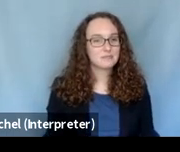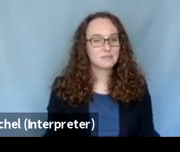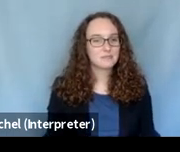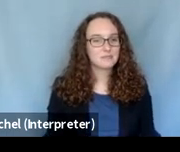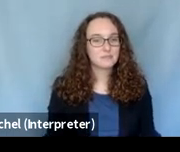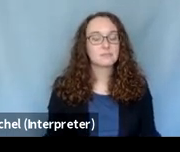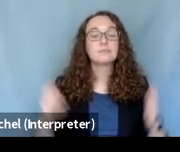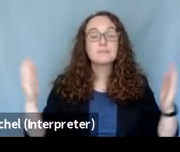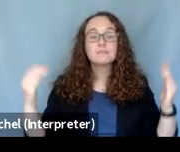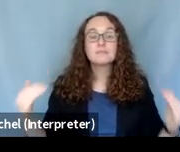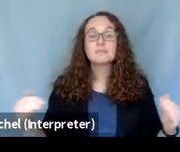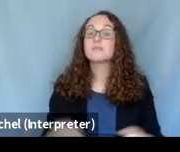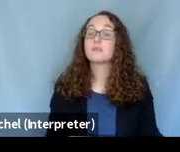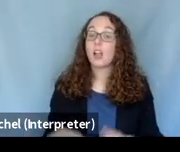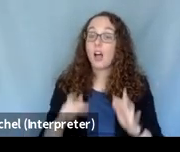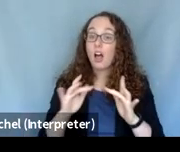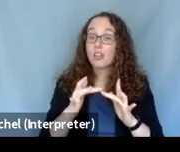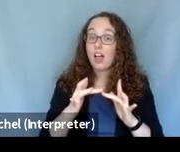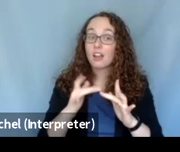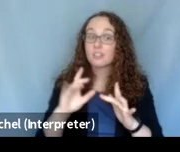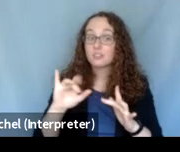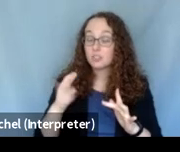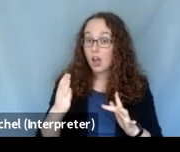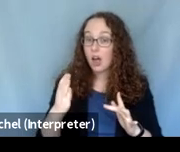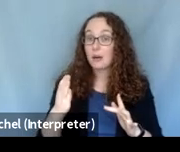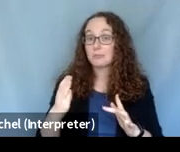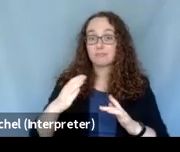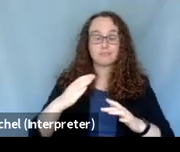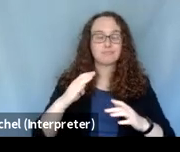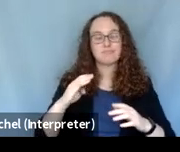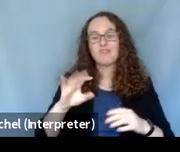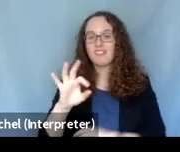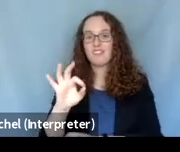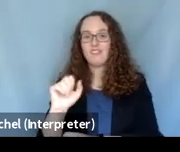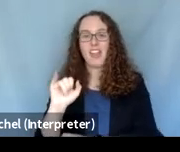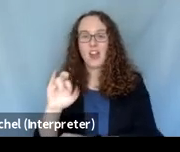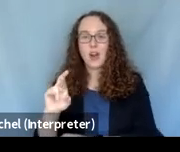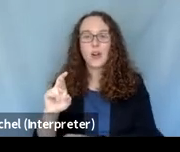is coming and we're planning to have one in September, possibly one in October, and possibly one in